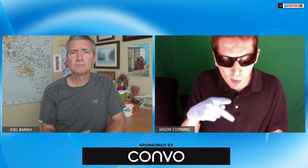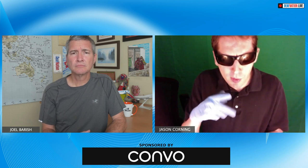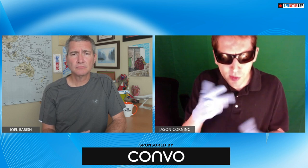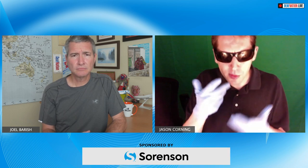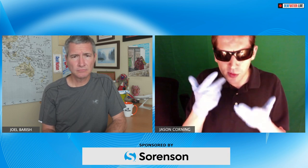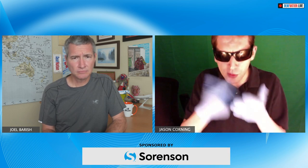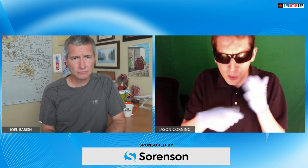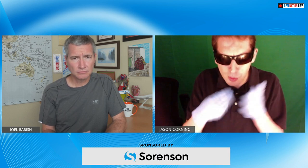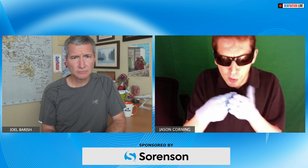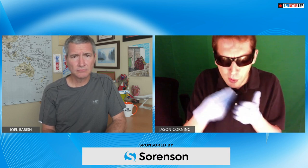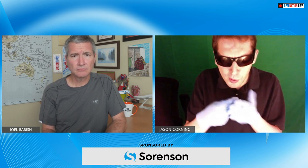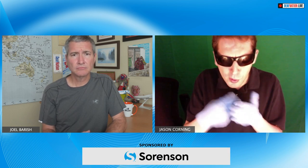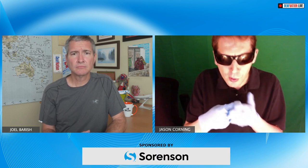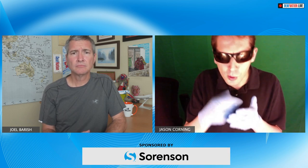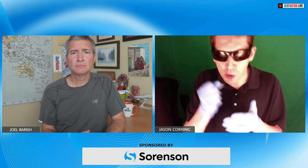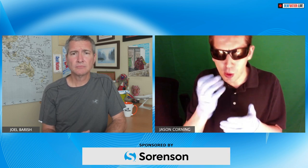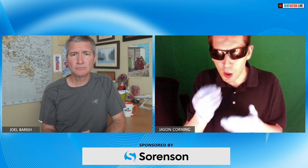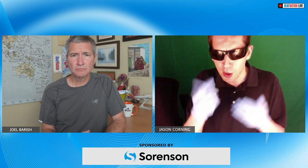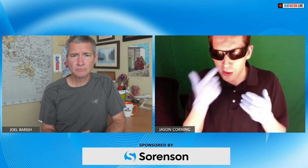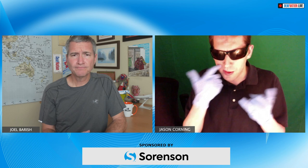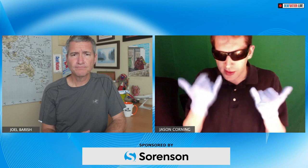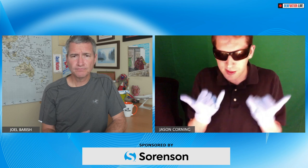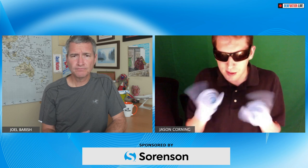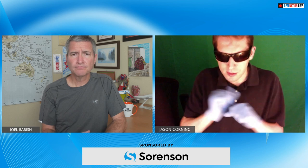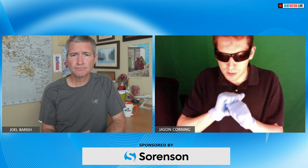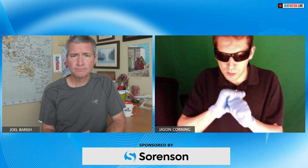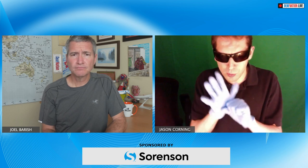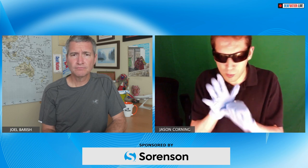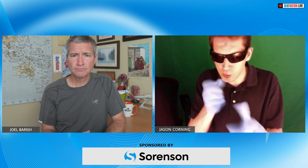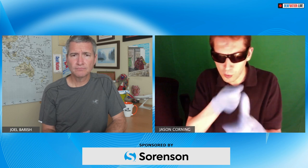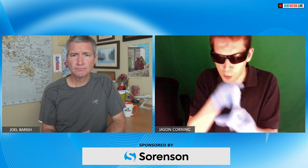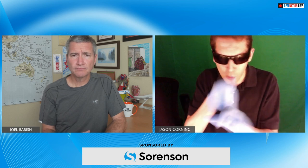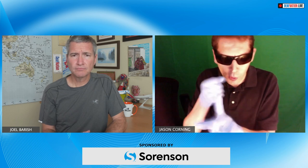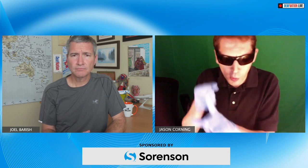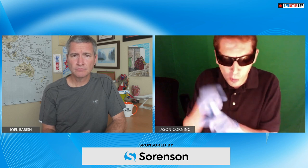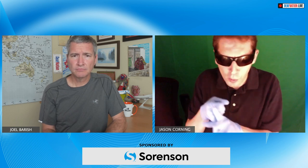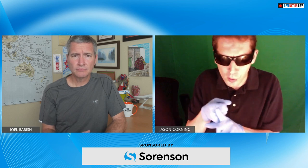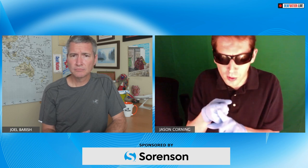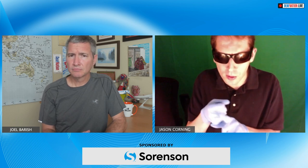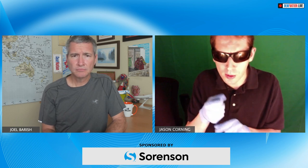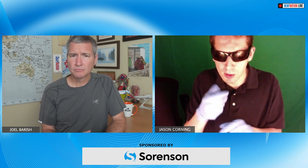it cost money. So for now due to the COVID-19 that is affecting many people